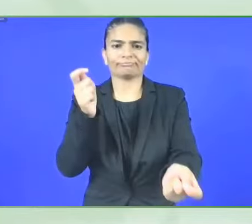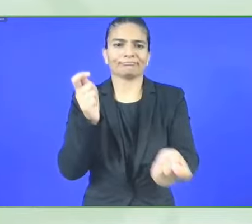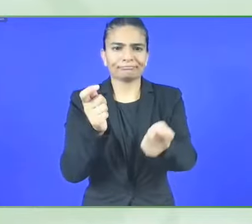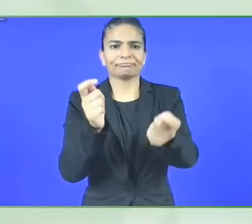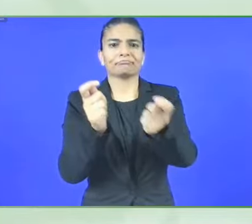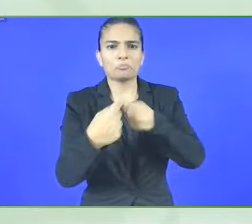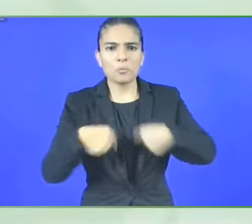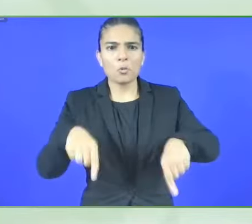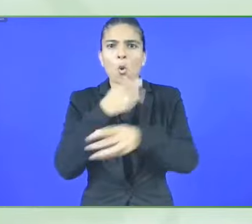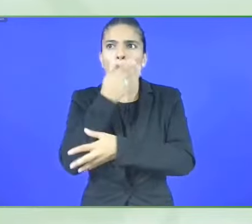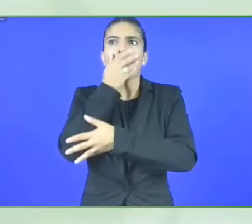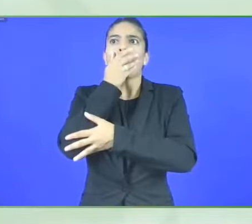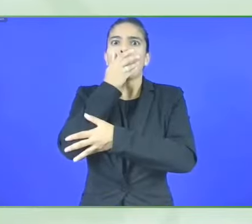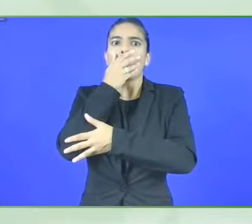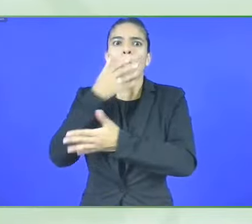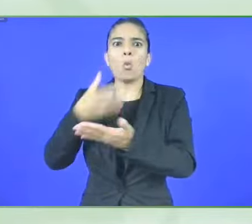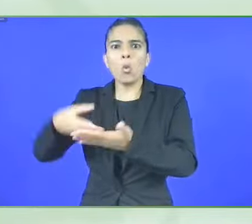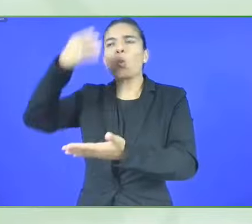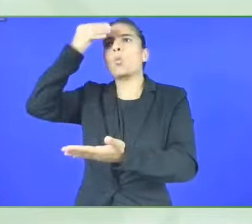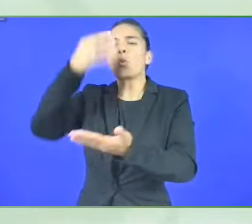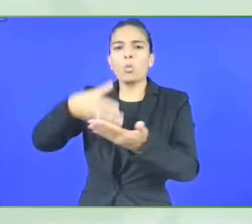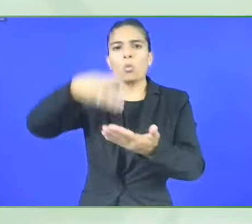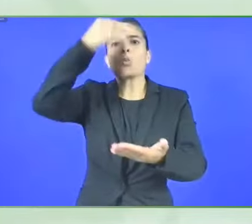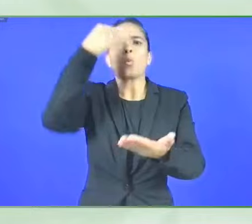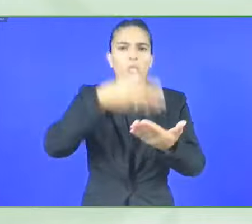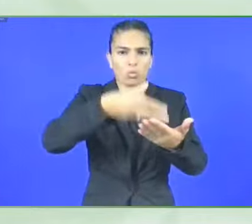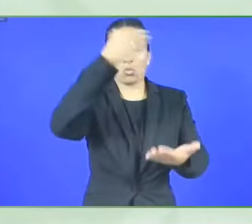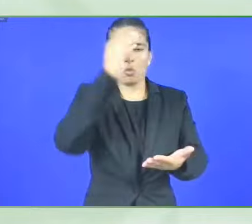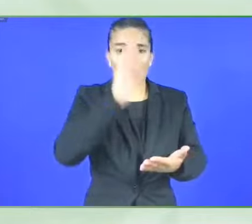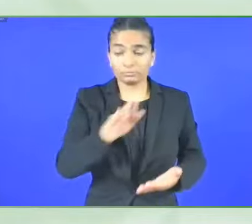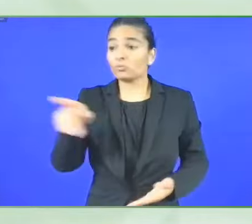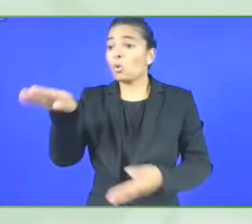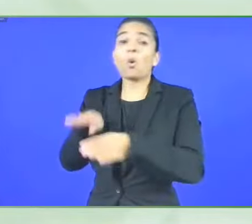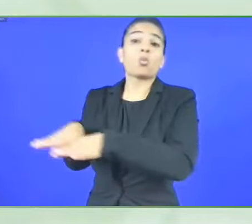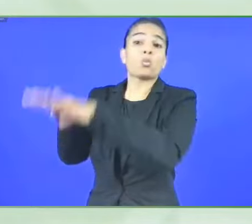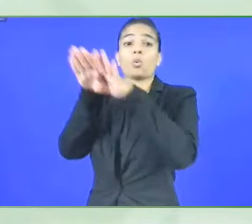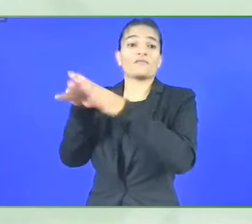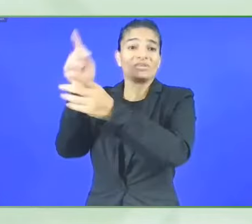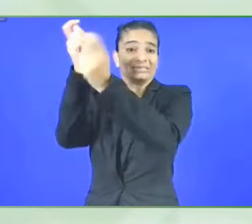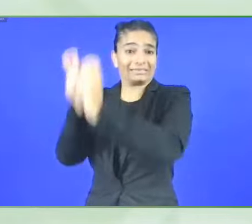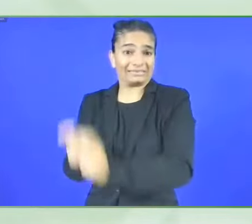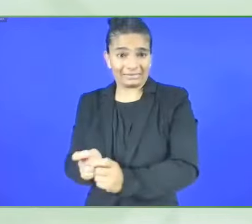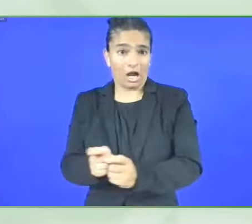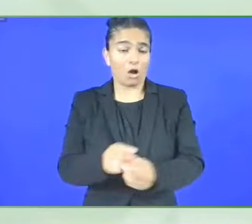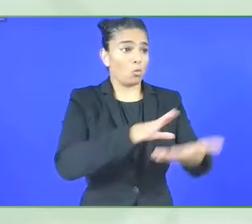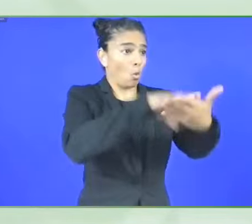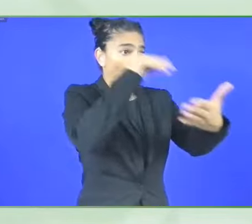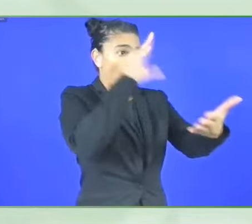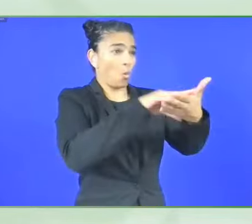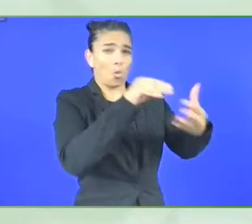And then we don't miss out on anything.